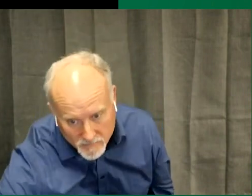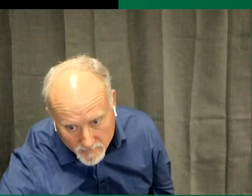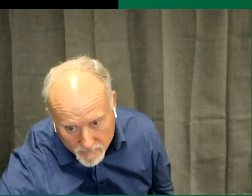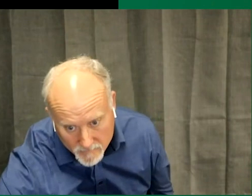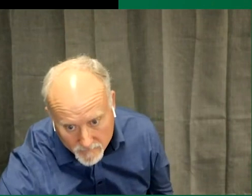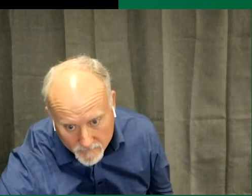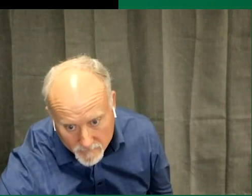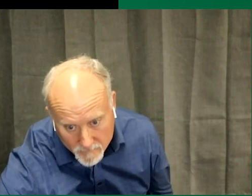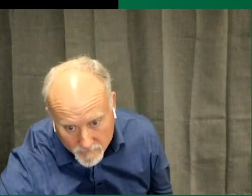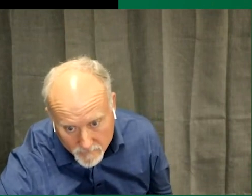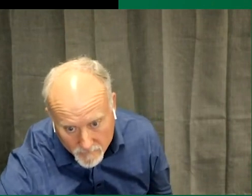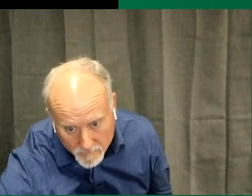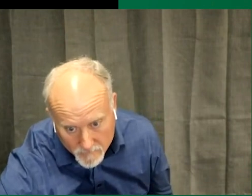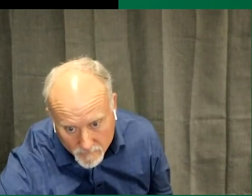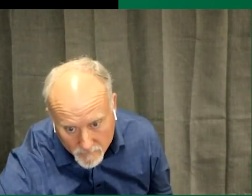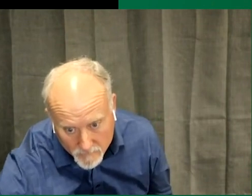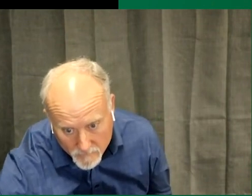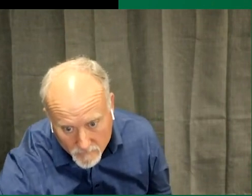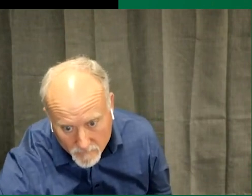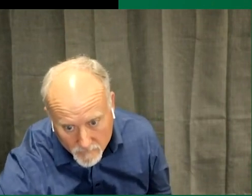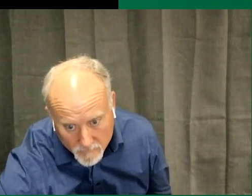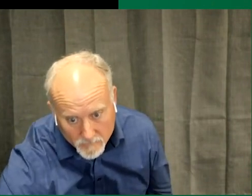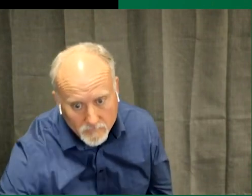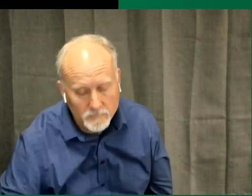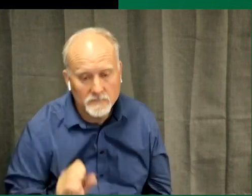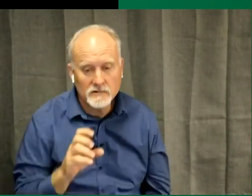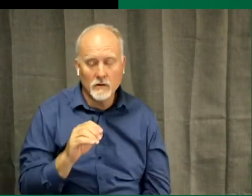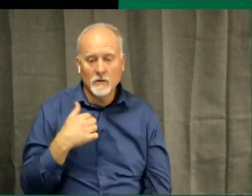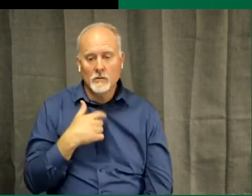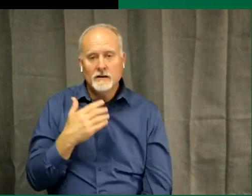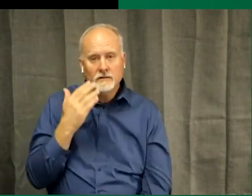from other universities that are not so far down the road from us we know how fast it can spread